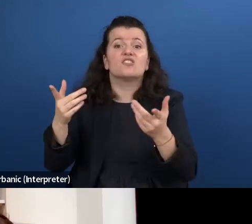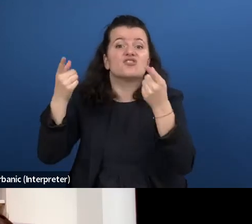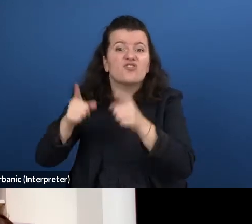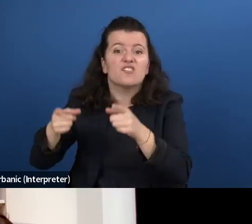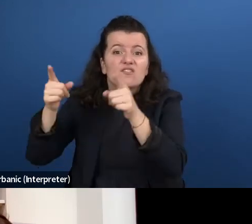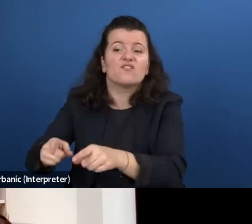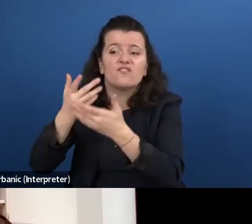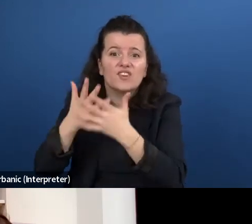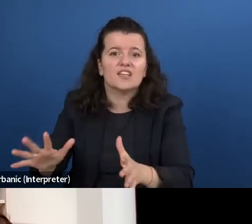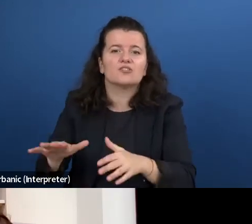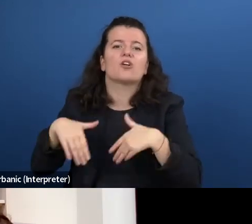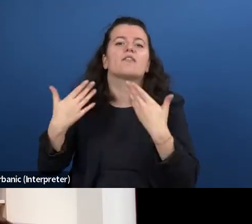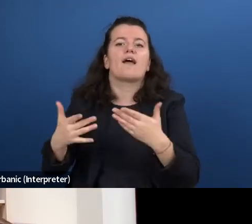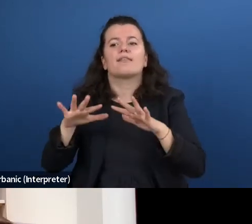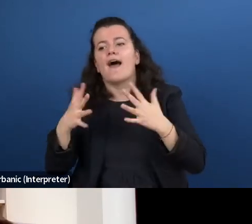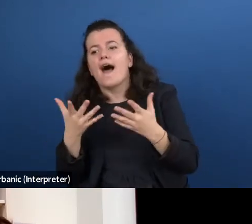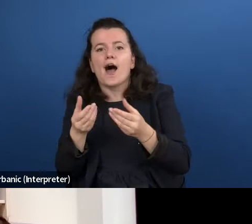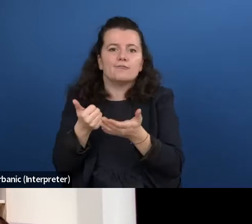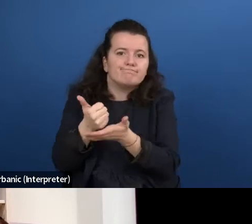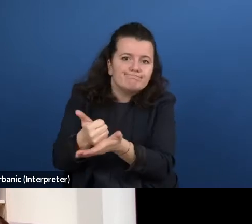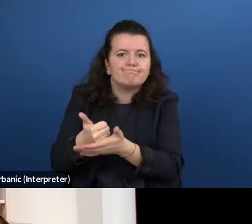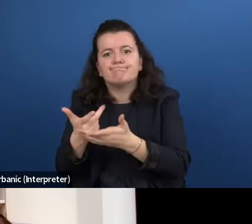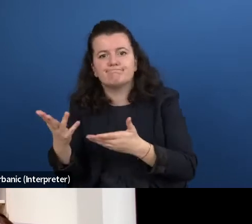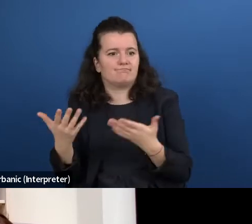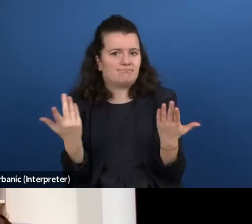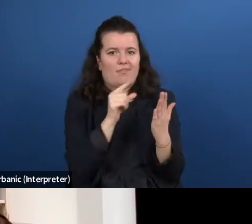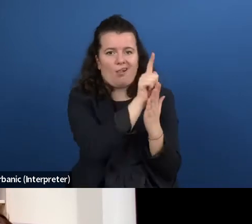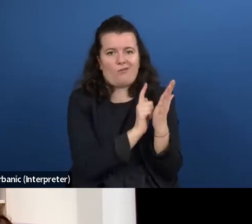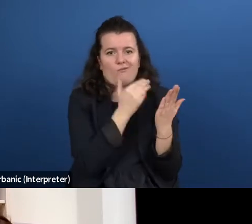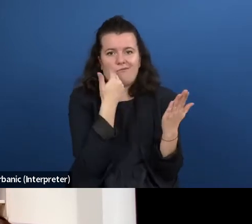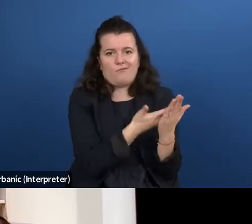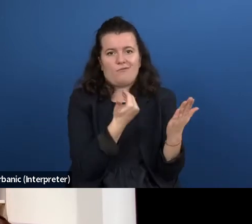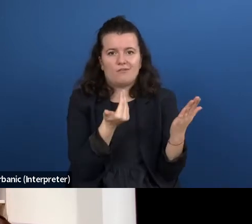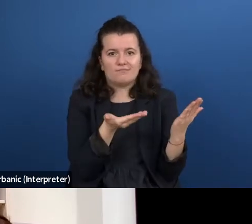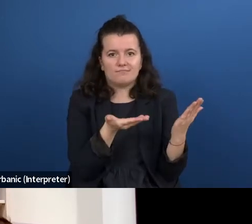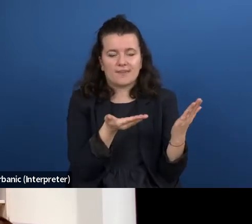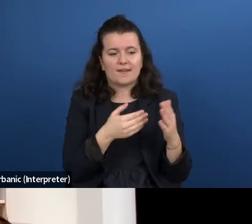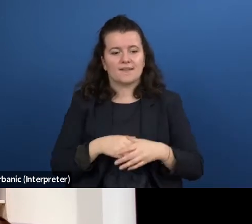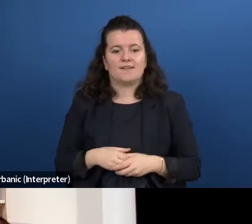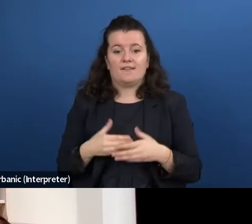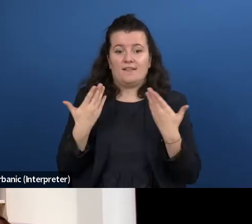in the coming months where there will be an intense debate on this future law on trafficking.